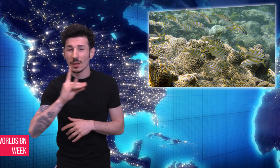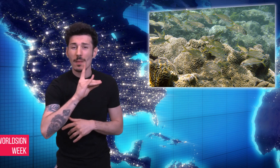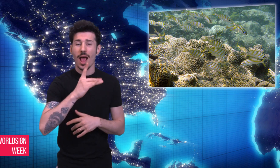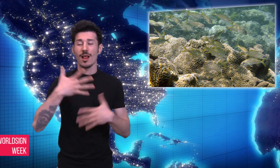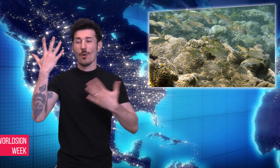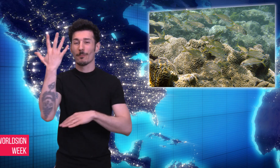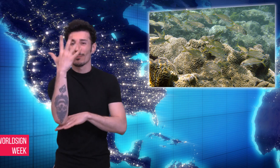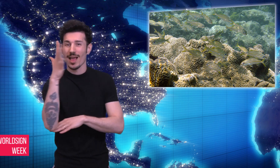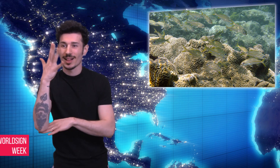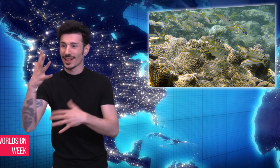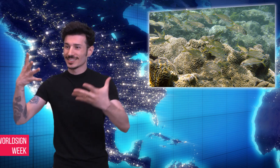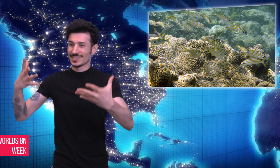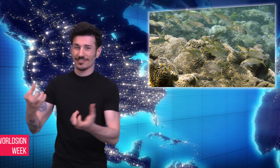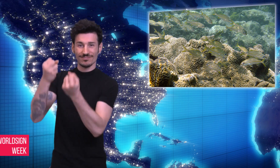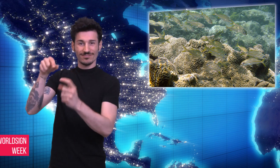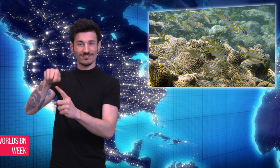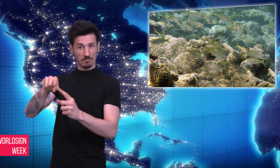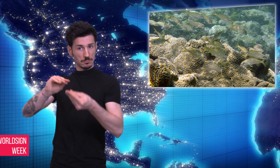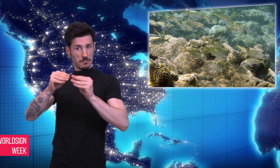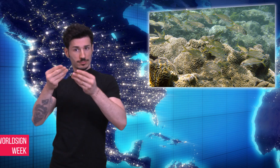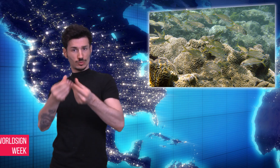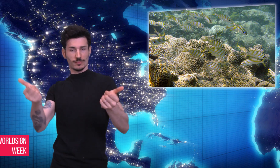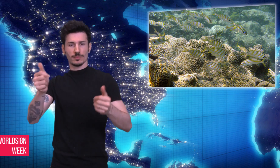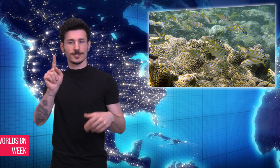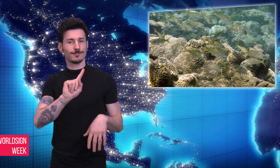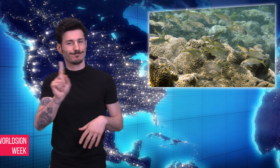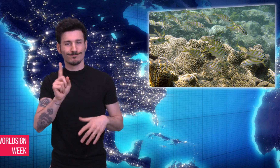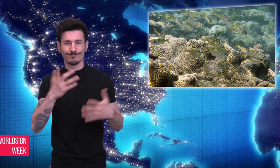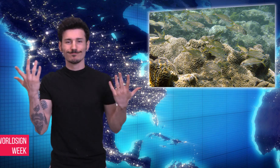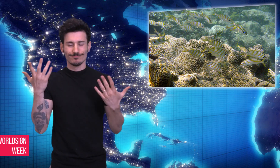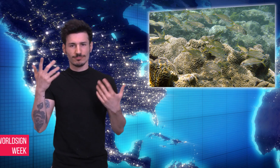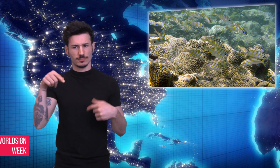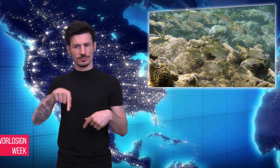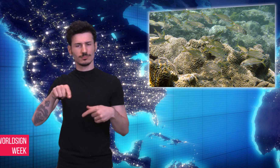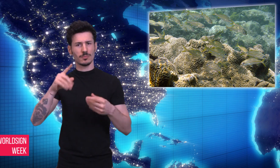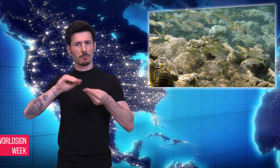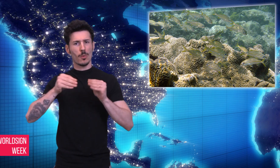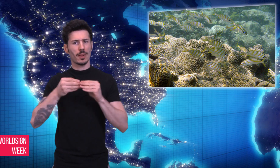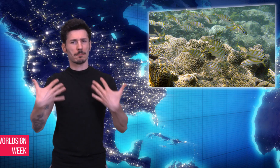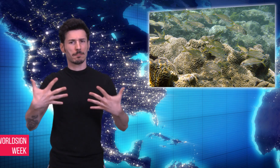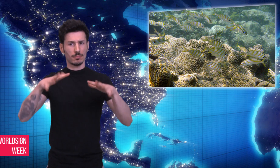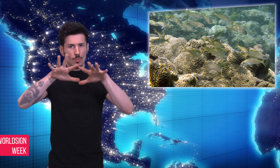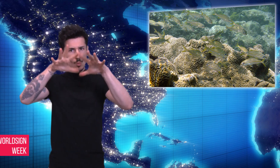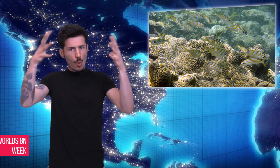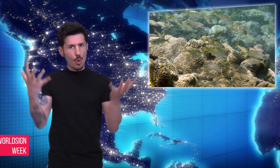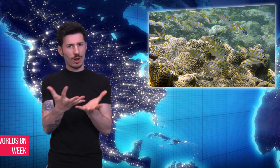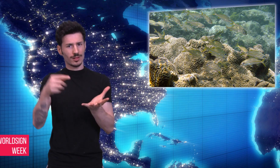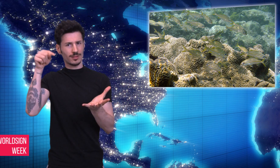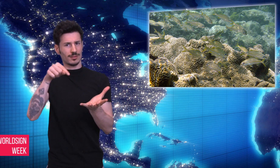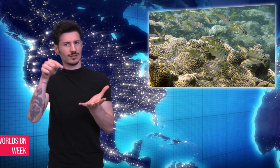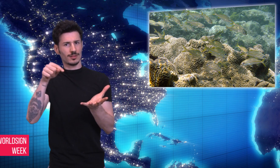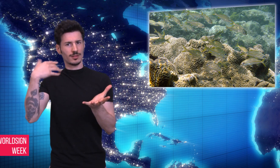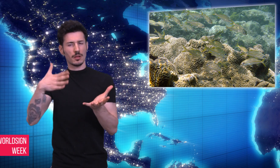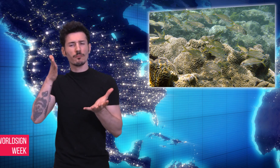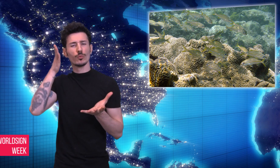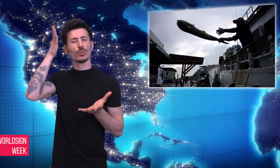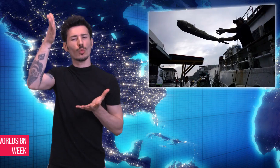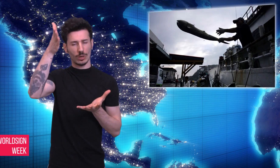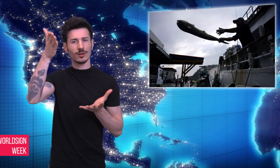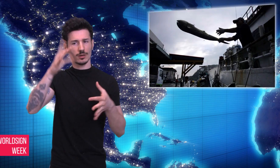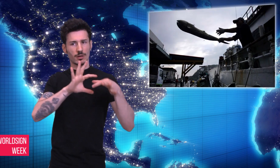the plants and animals, but also about preserving the planet that is